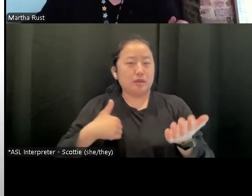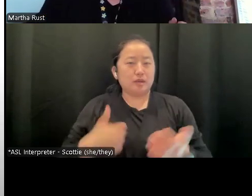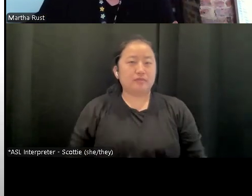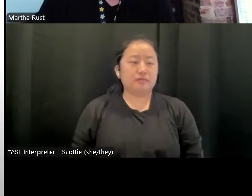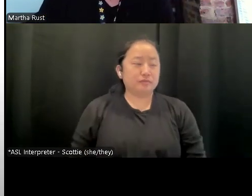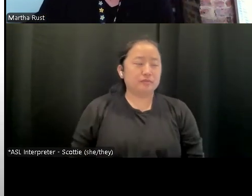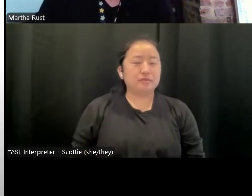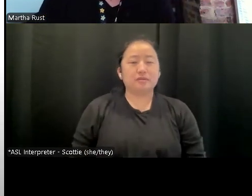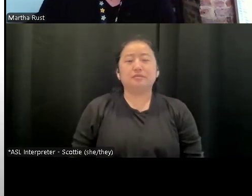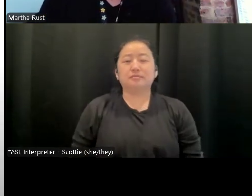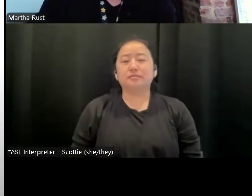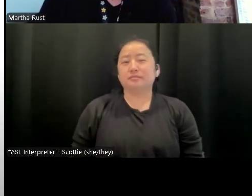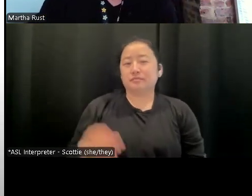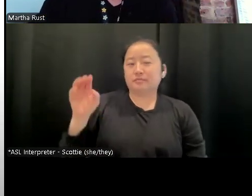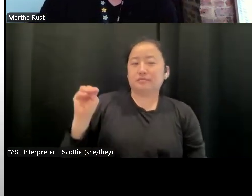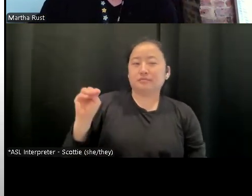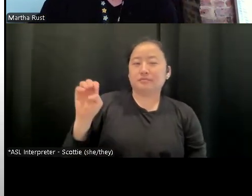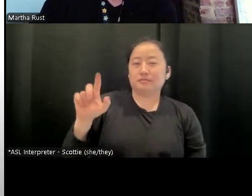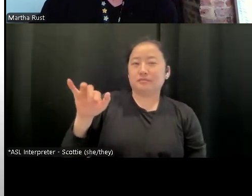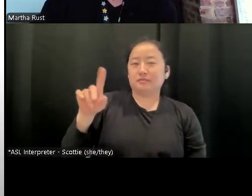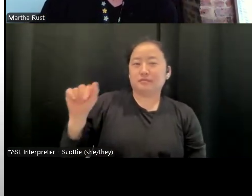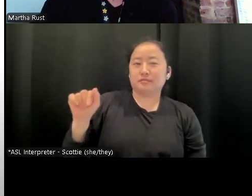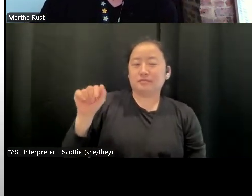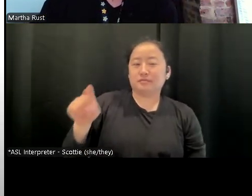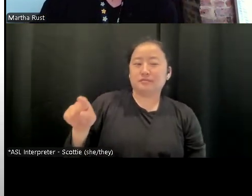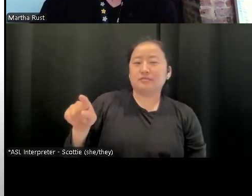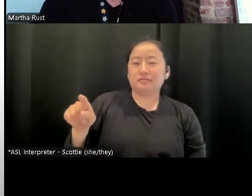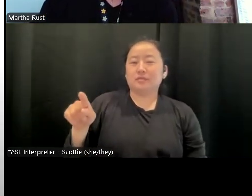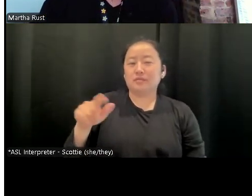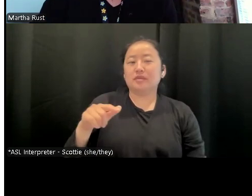If we don't hear sound, just let me know and I will try again.